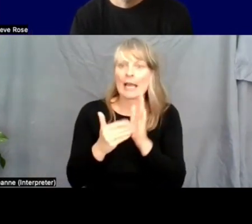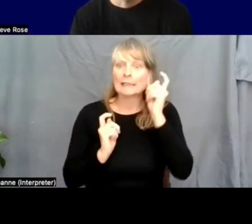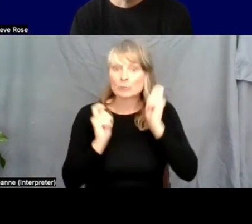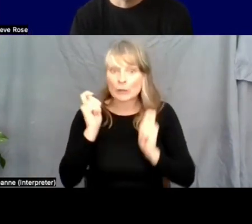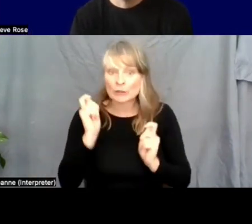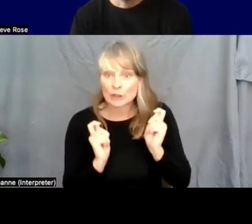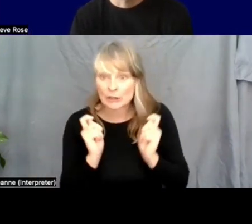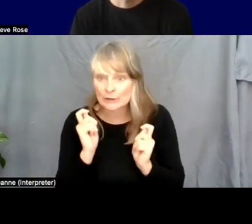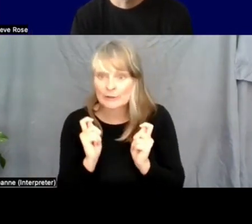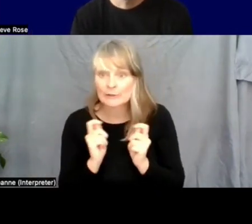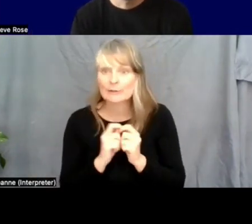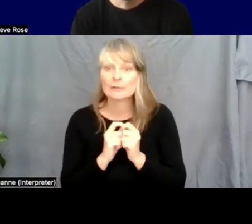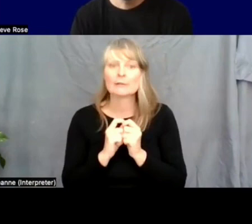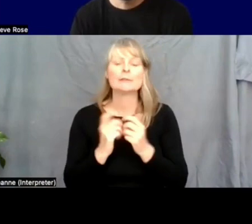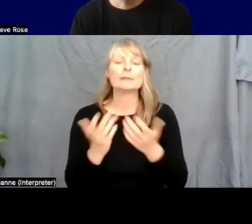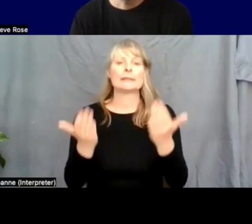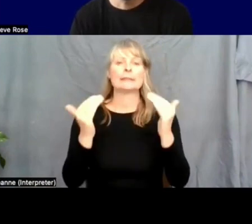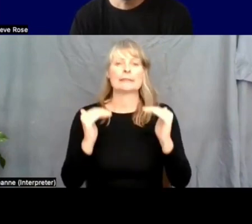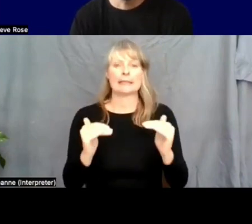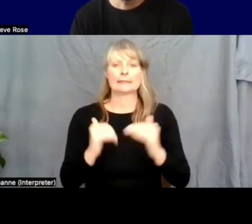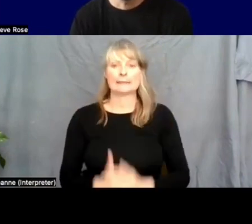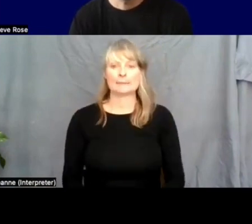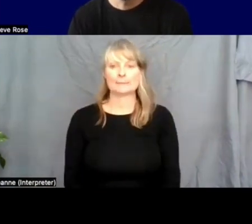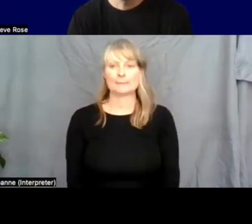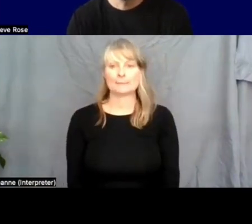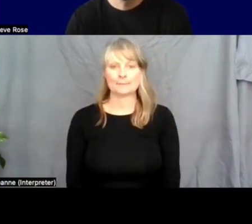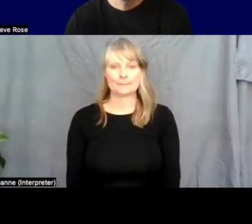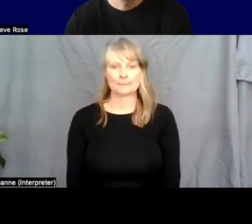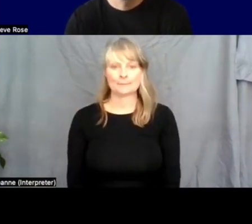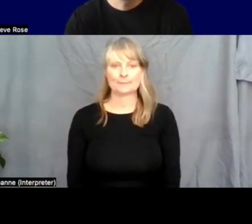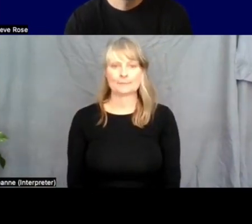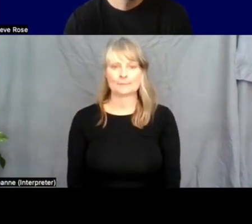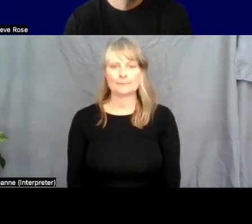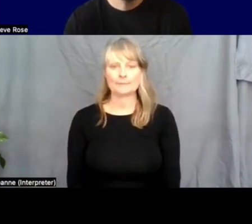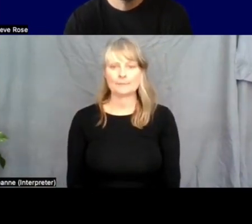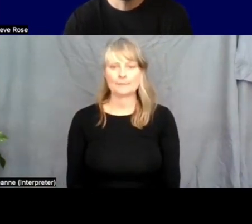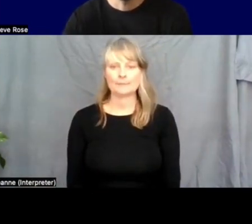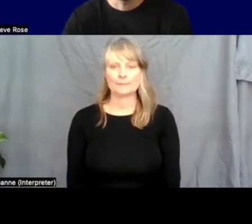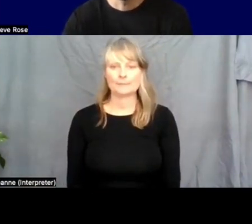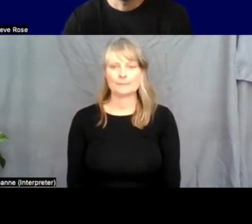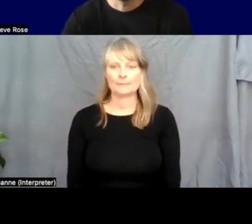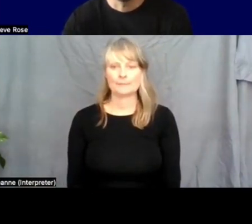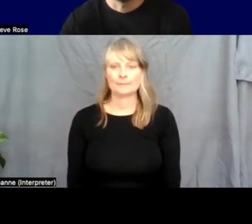Which is our next part of the topic. Is this making sense to everybody?